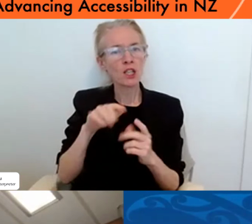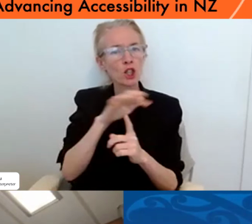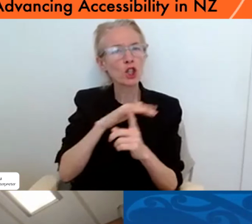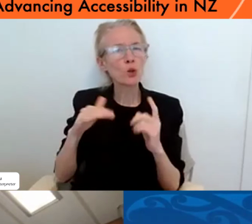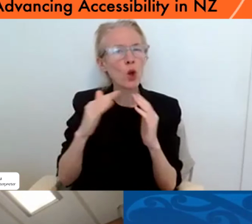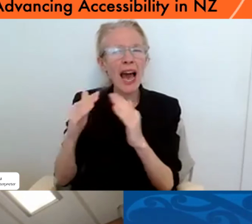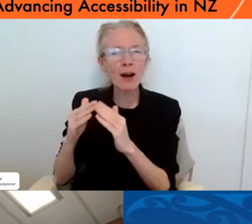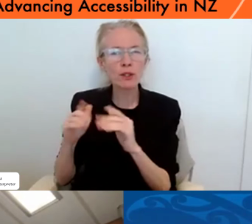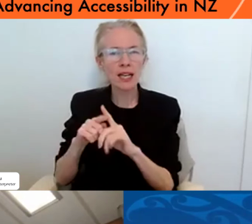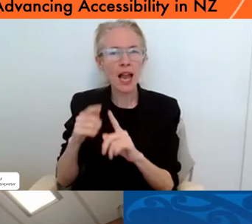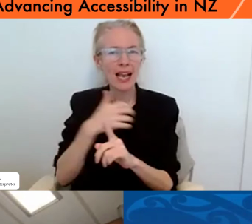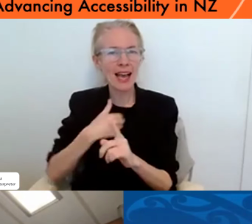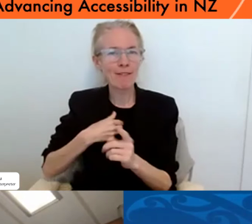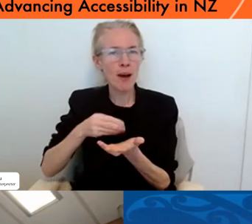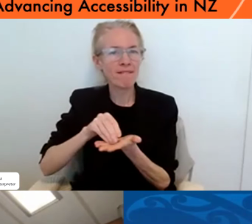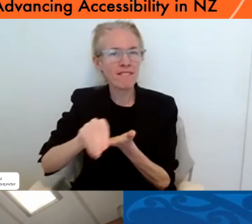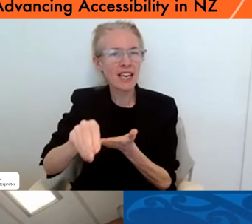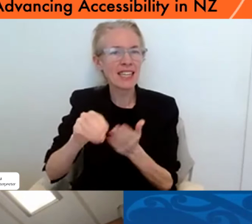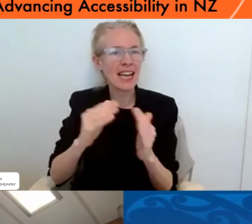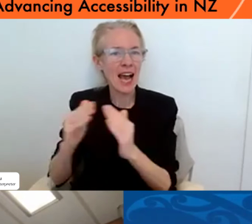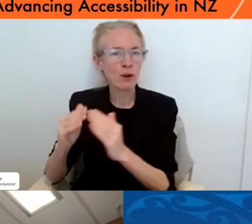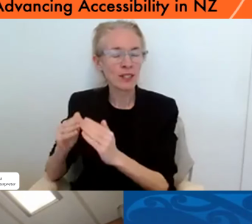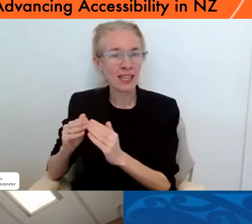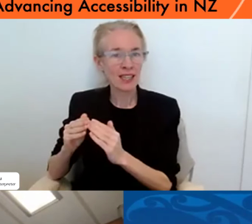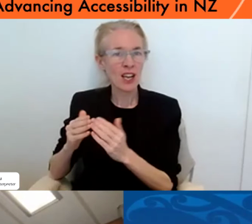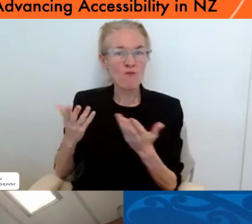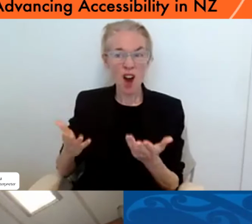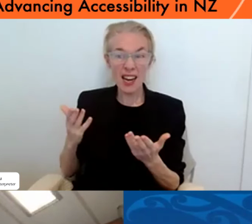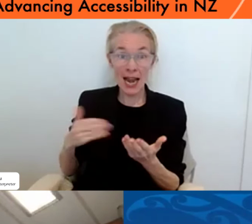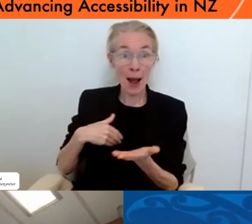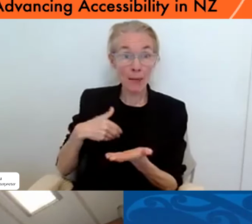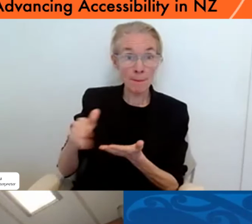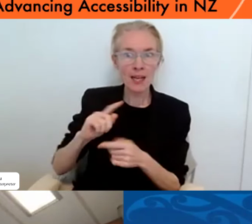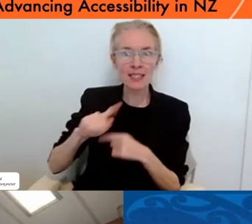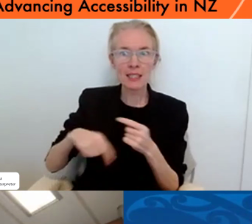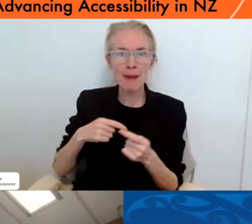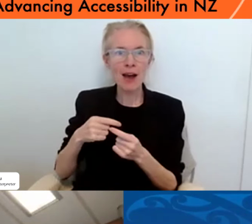to deliver social housing because it's not designed to do that, and every place we talk about these sort of things, there is significant